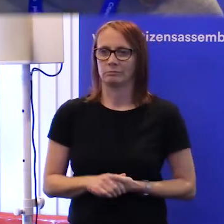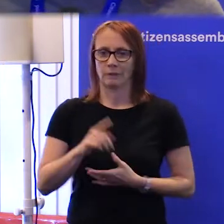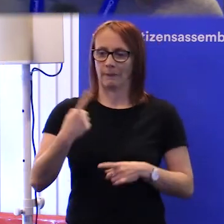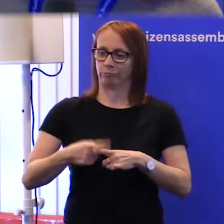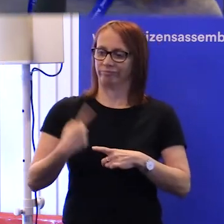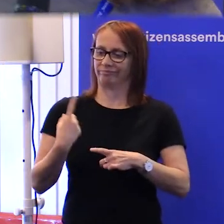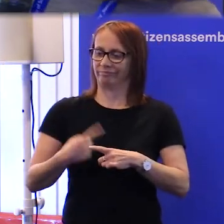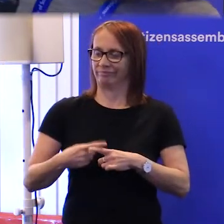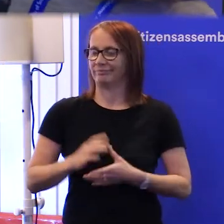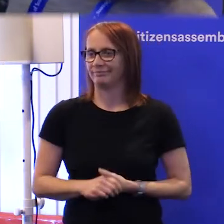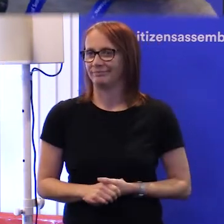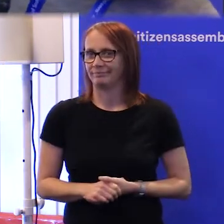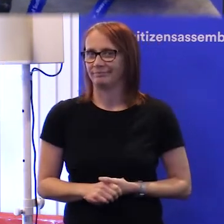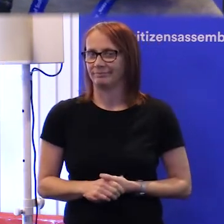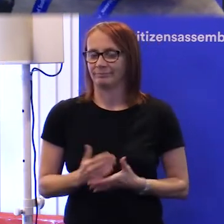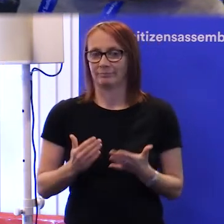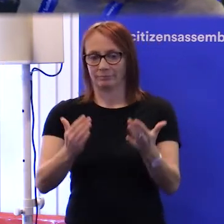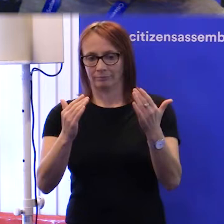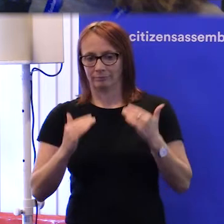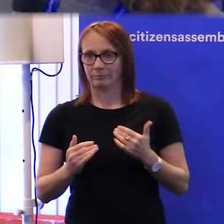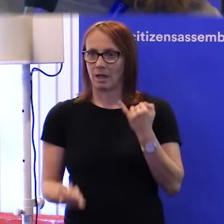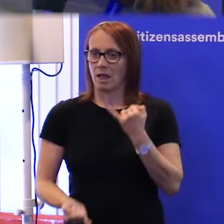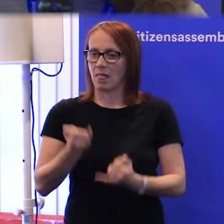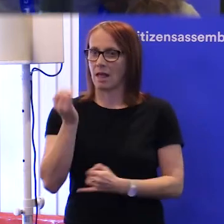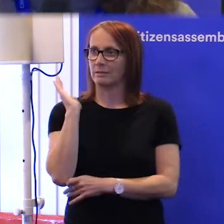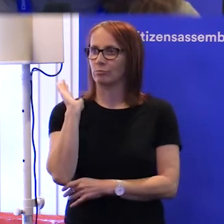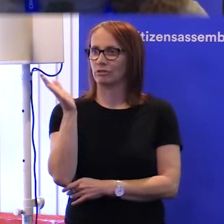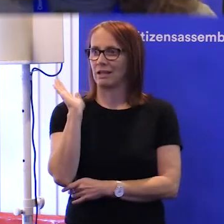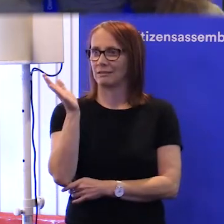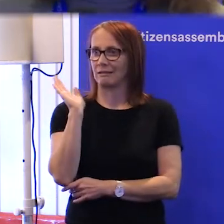there and and I this last presentation for this evening before you can have